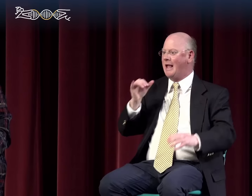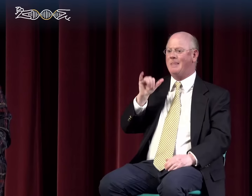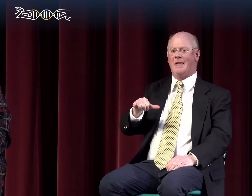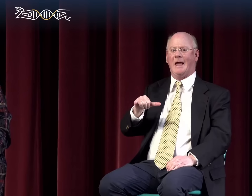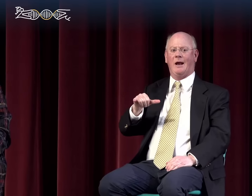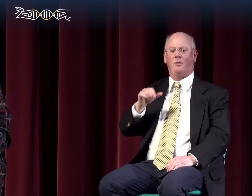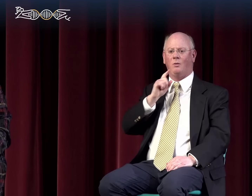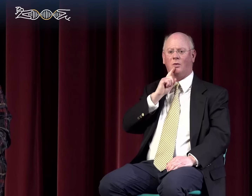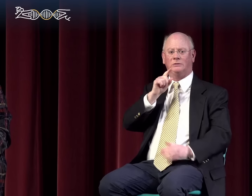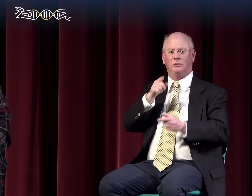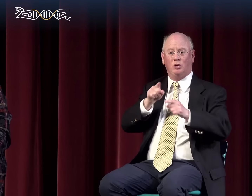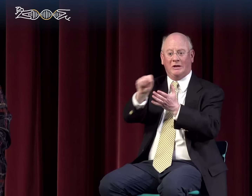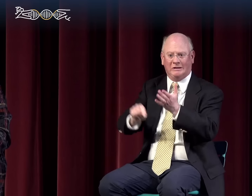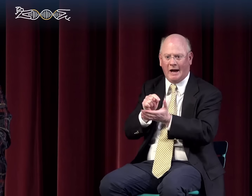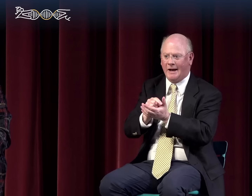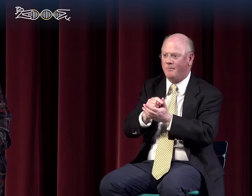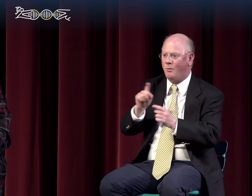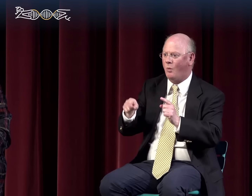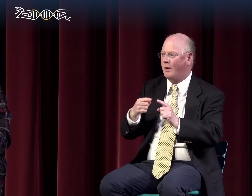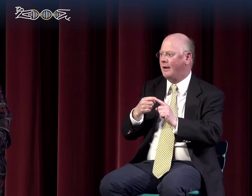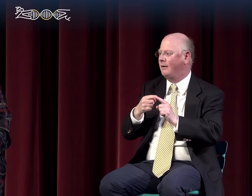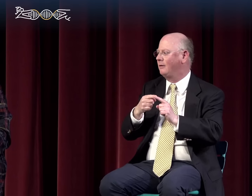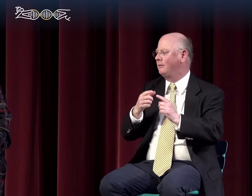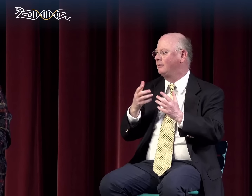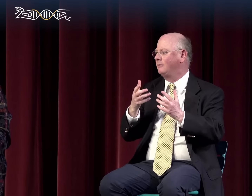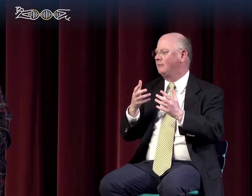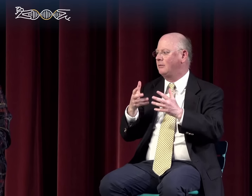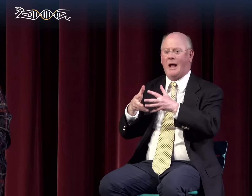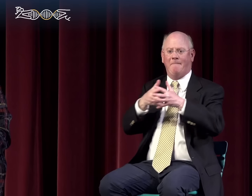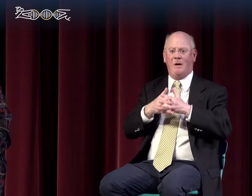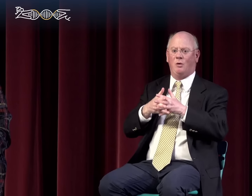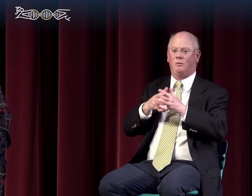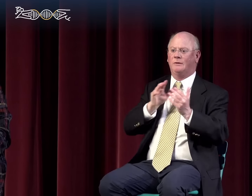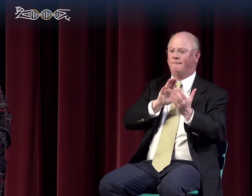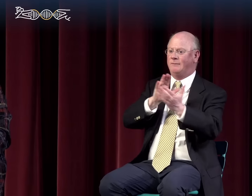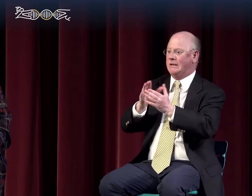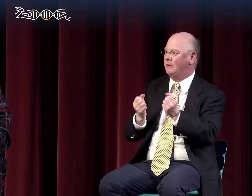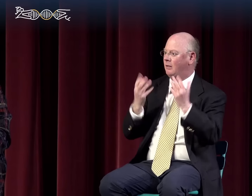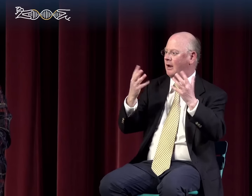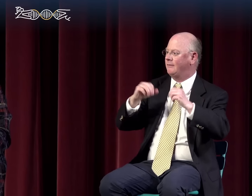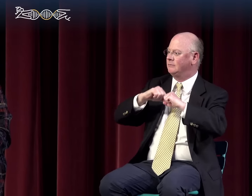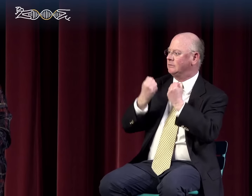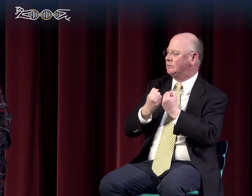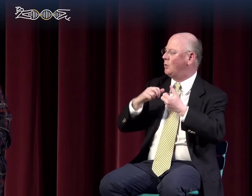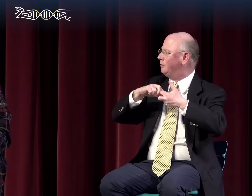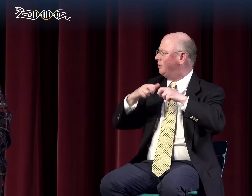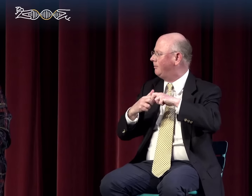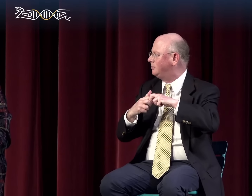Deaf race. This is at a time when America was facing great deal of social problems.